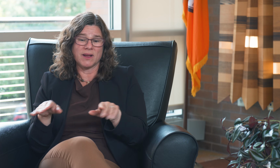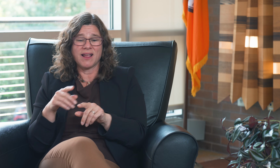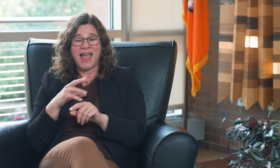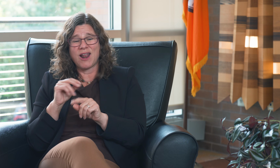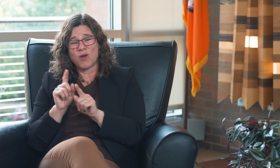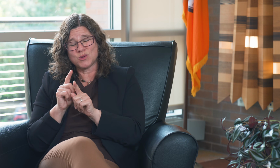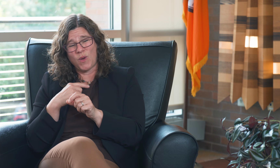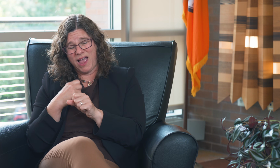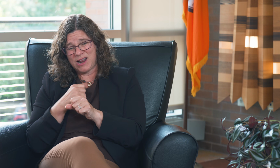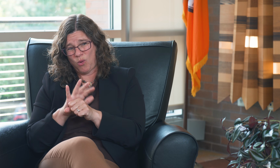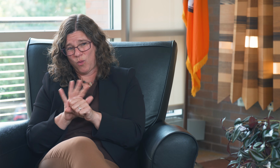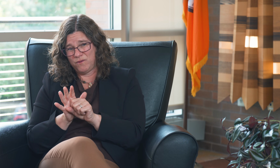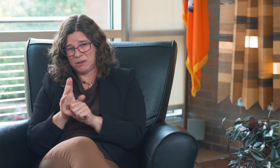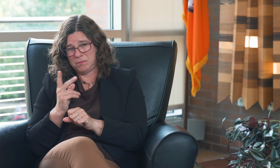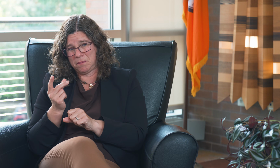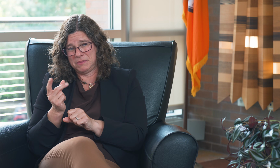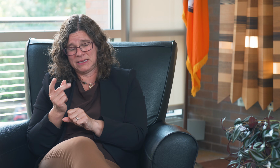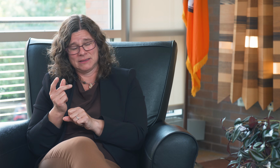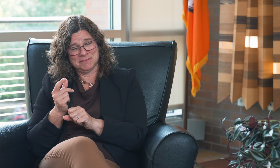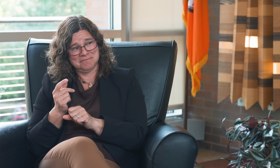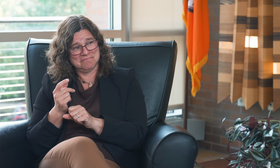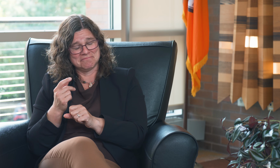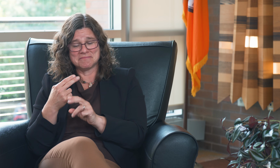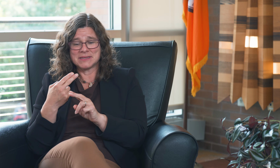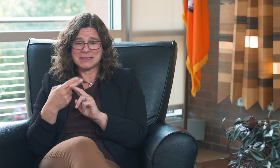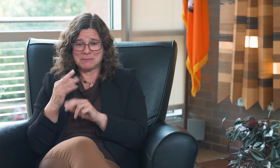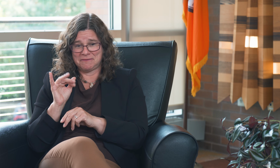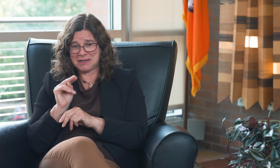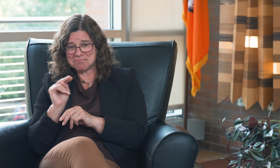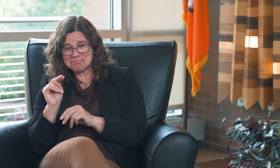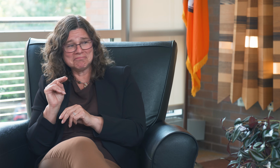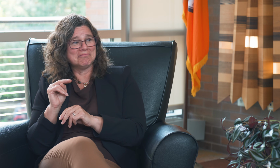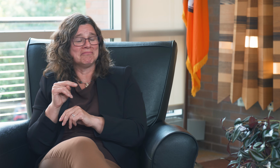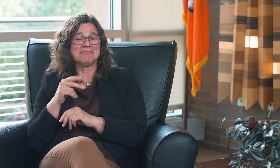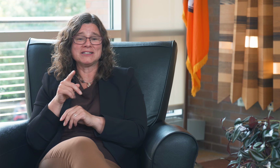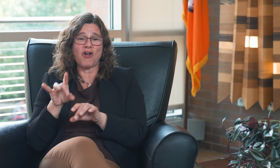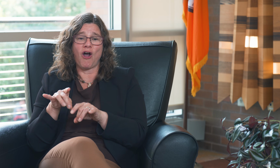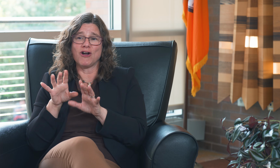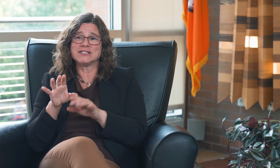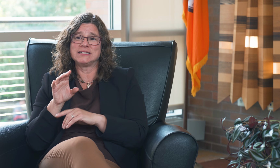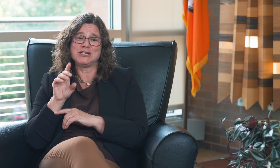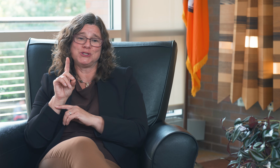They're very different. We also have a Covid puppy. His name is Finn.